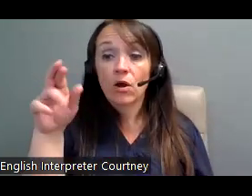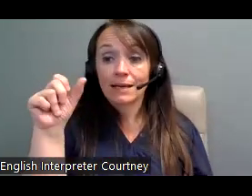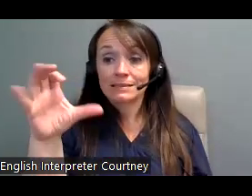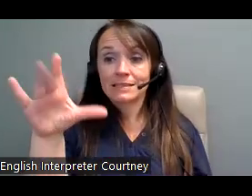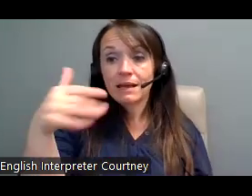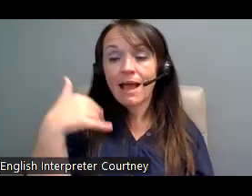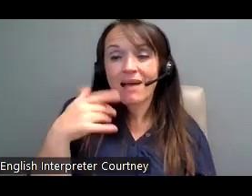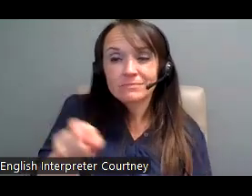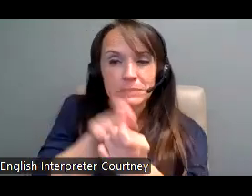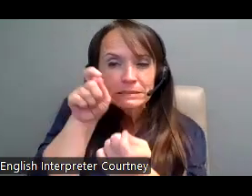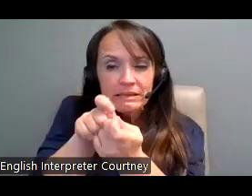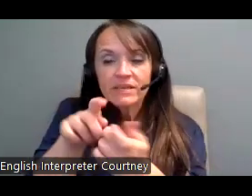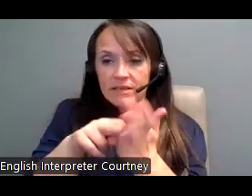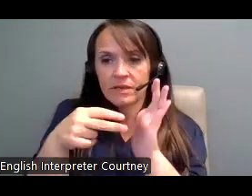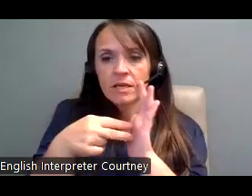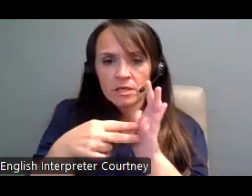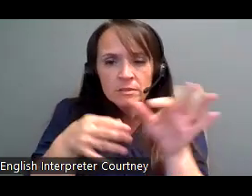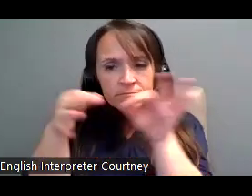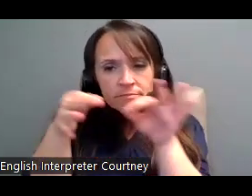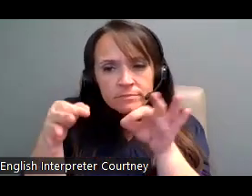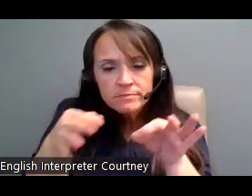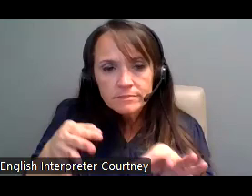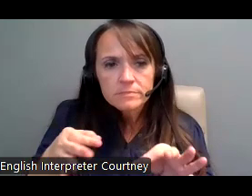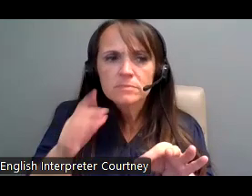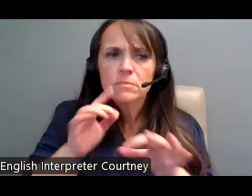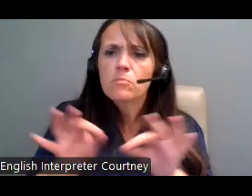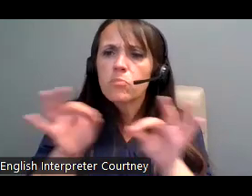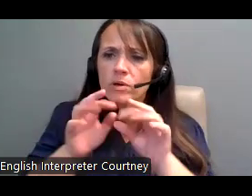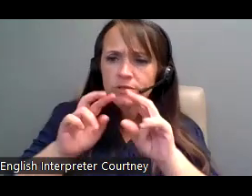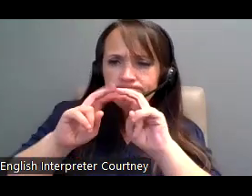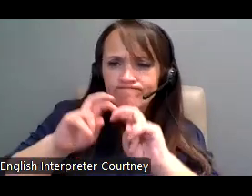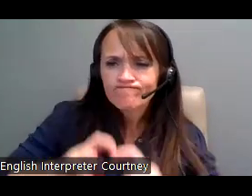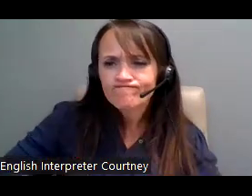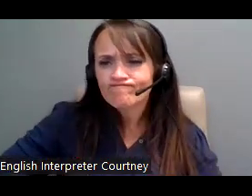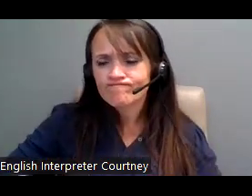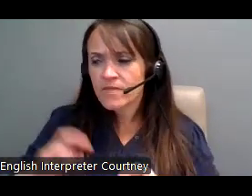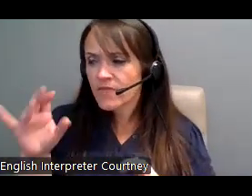them, so it's really good to explore some of these areas beforehand. And then once you are on